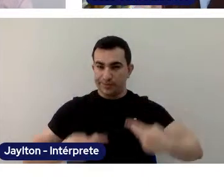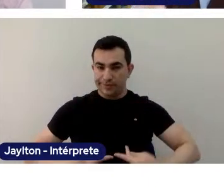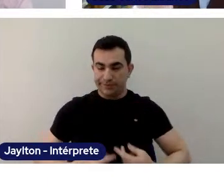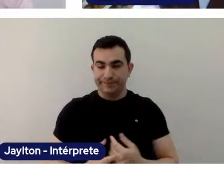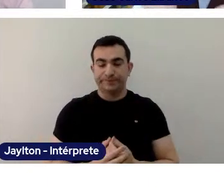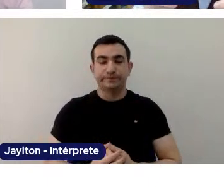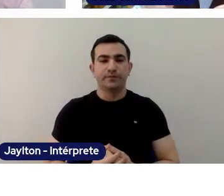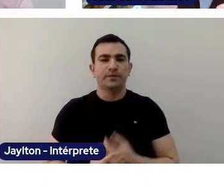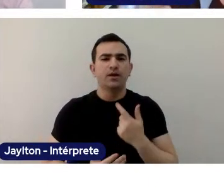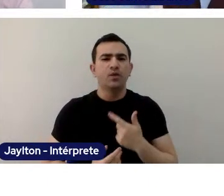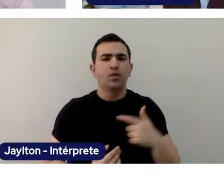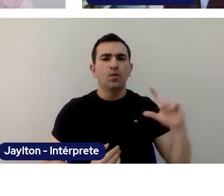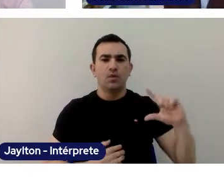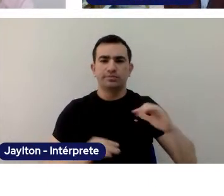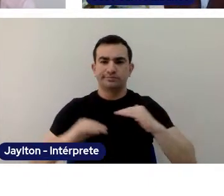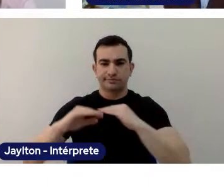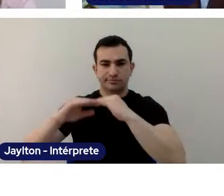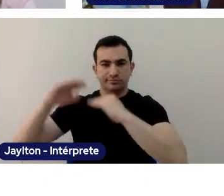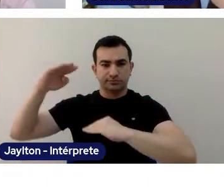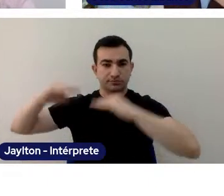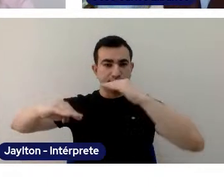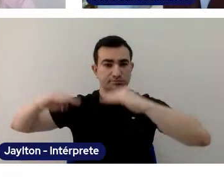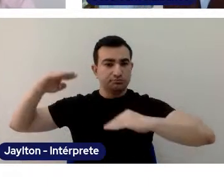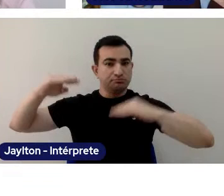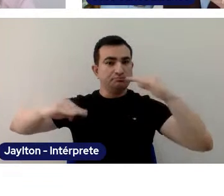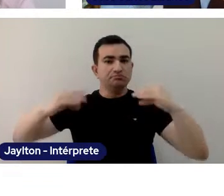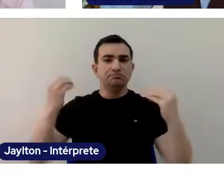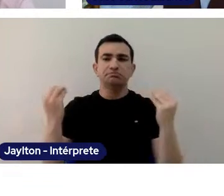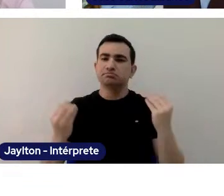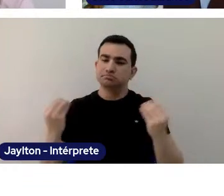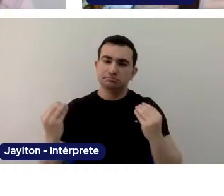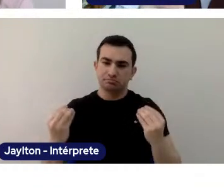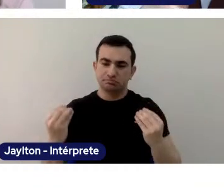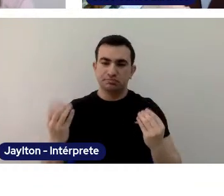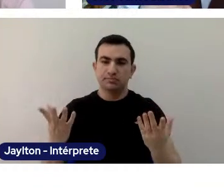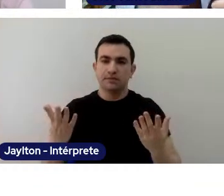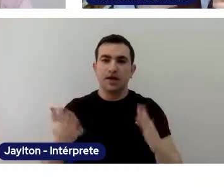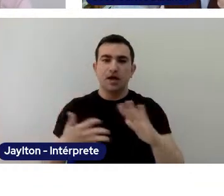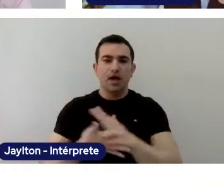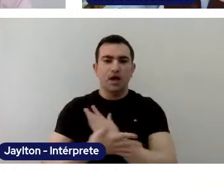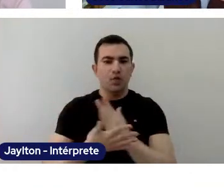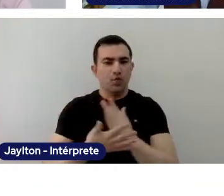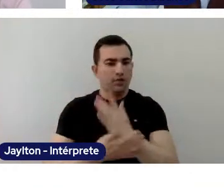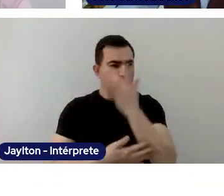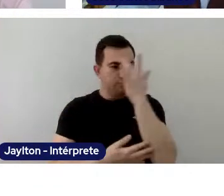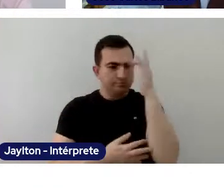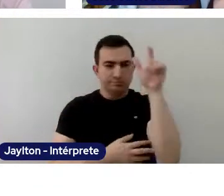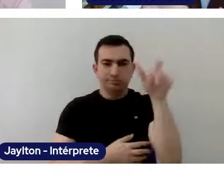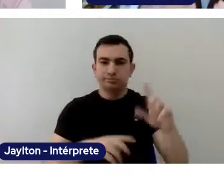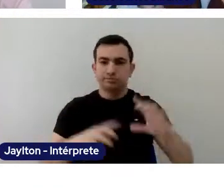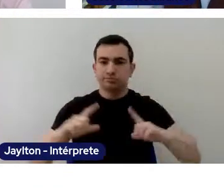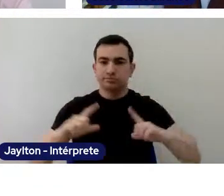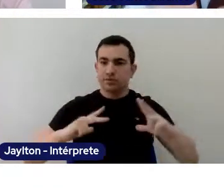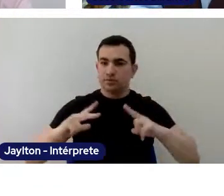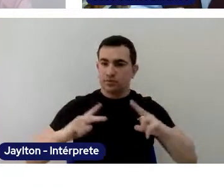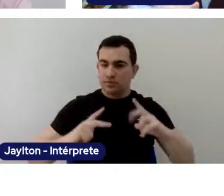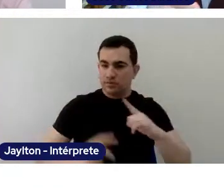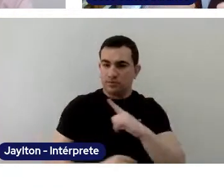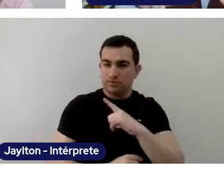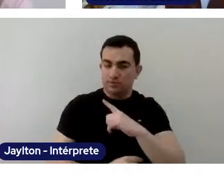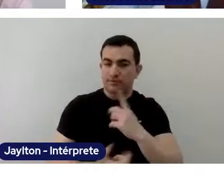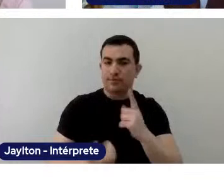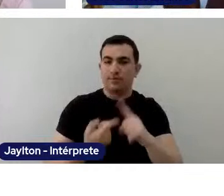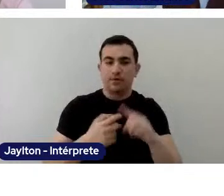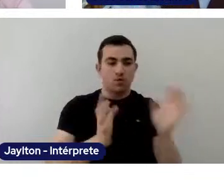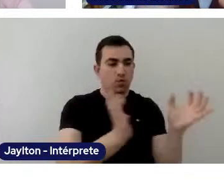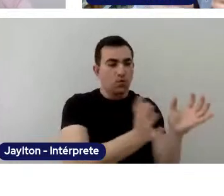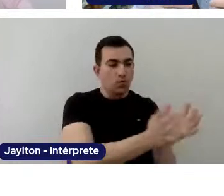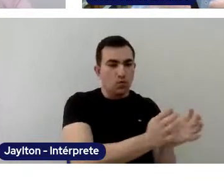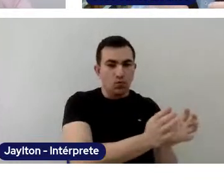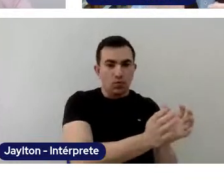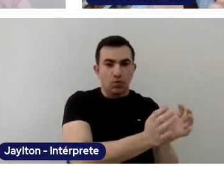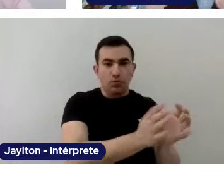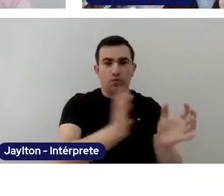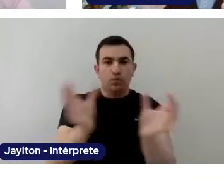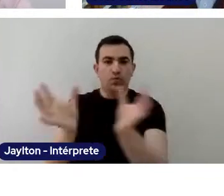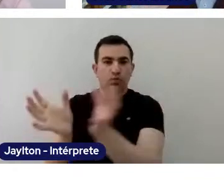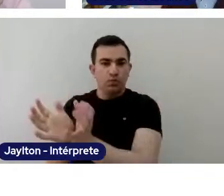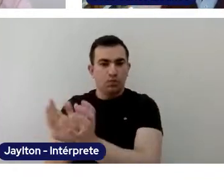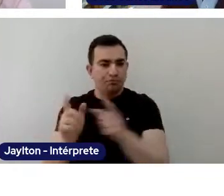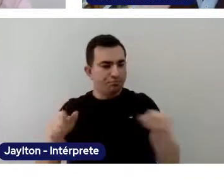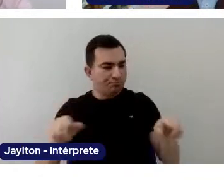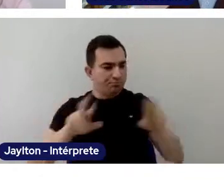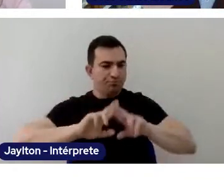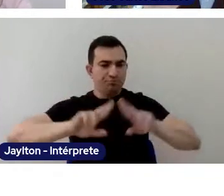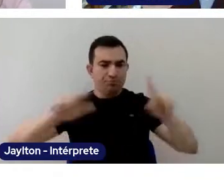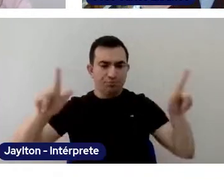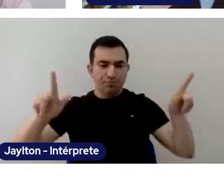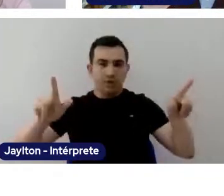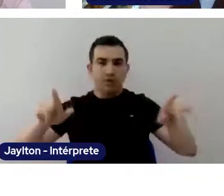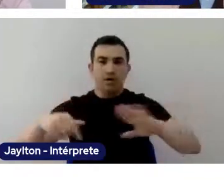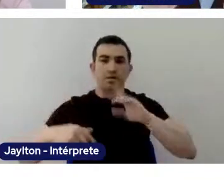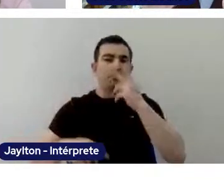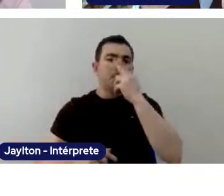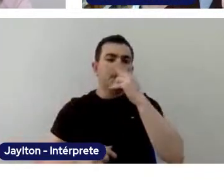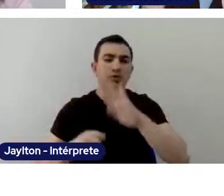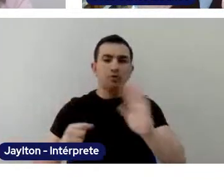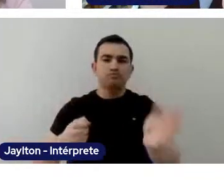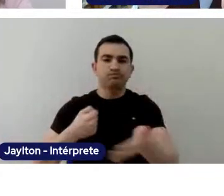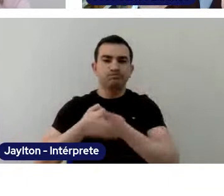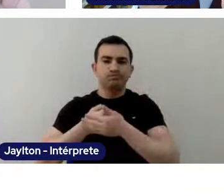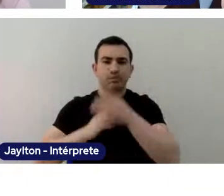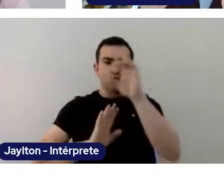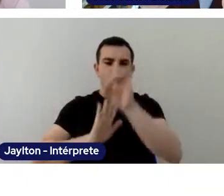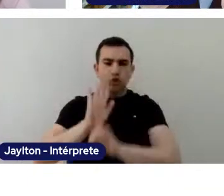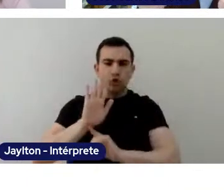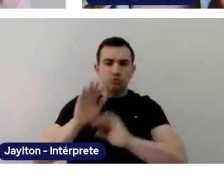It is created when individual's particularities, when different group's diversities and differences end up causing a deprivation of their human rights.